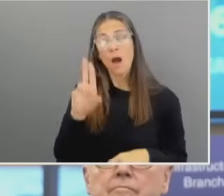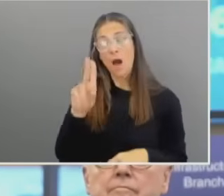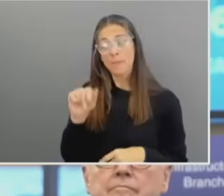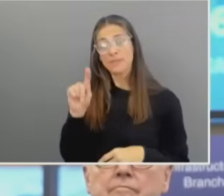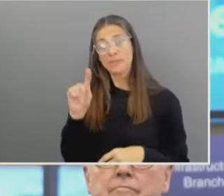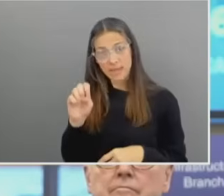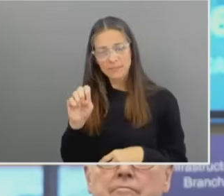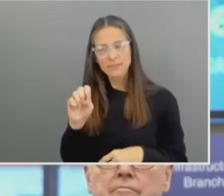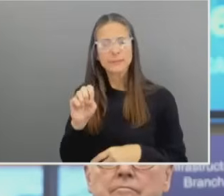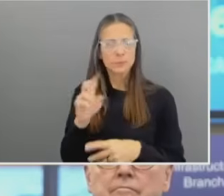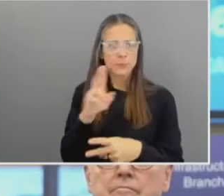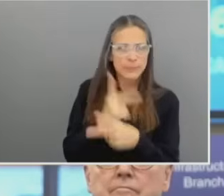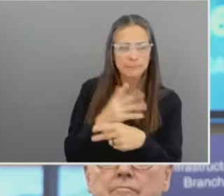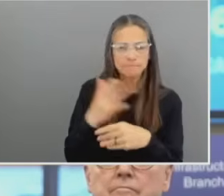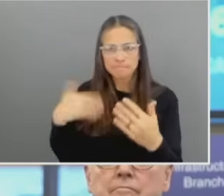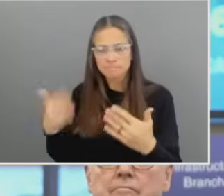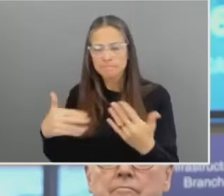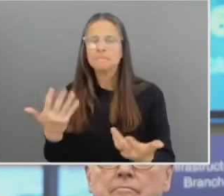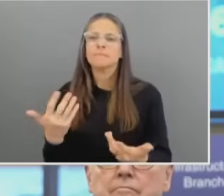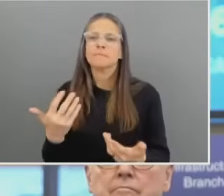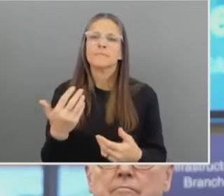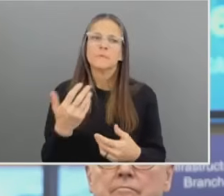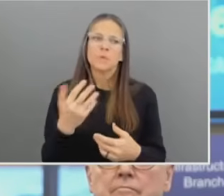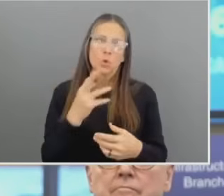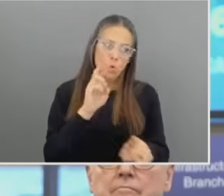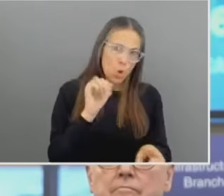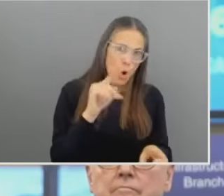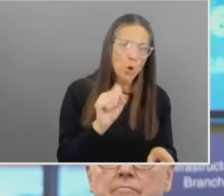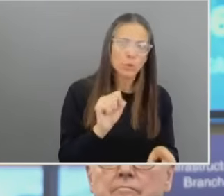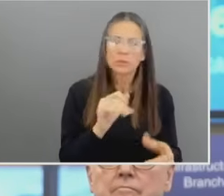WE’RE GOING TO KEEP PROVIDING UPDATES VIA MY SOCIAL MEDIA.